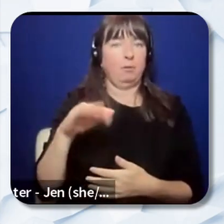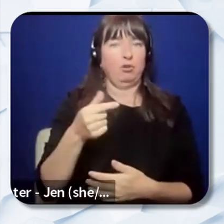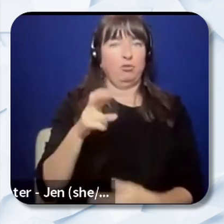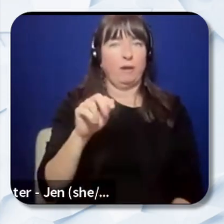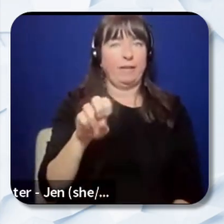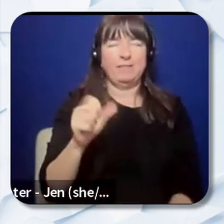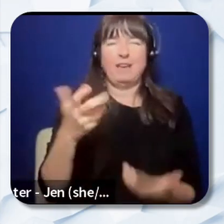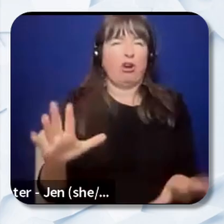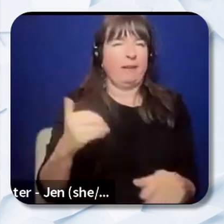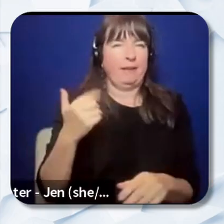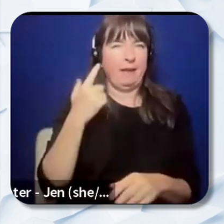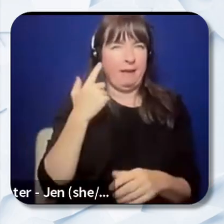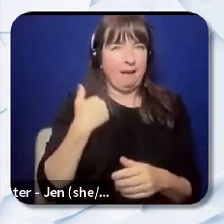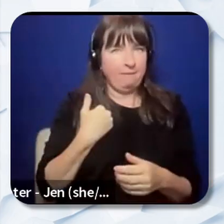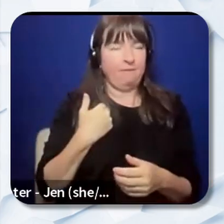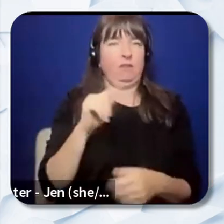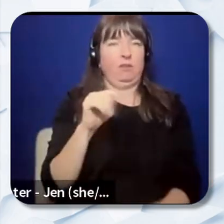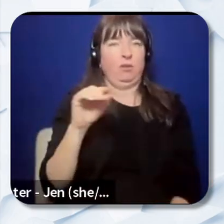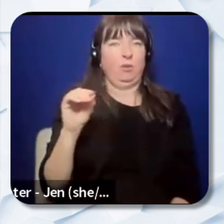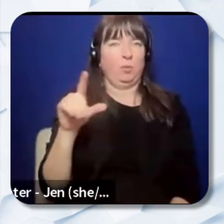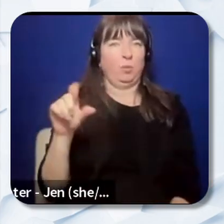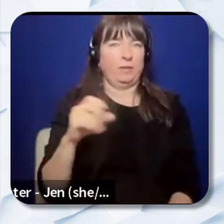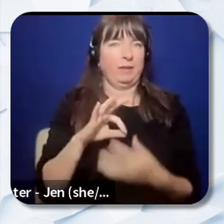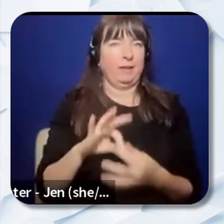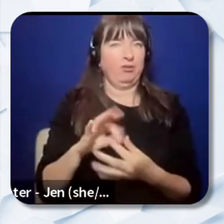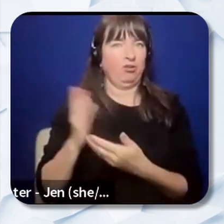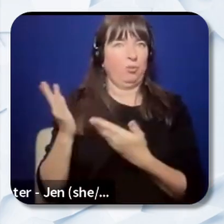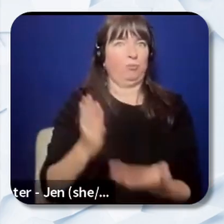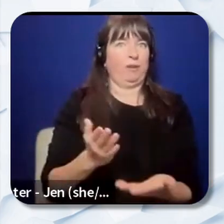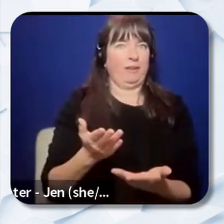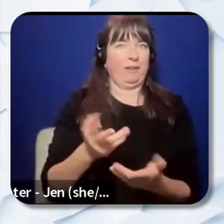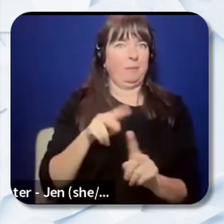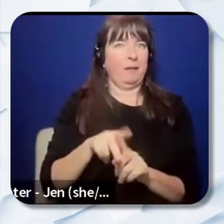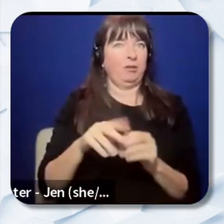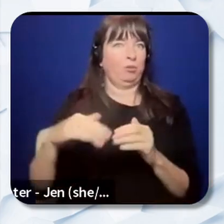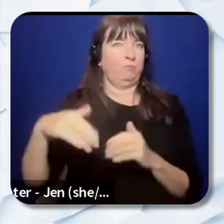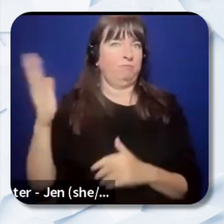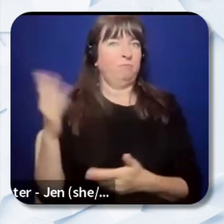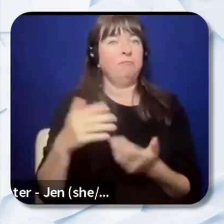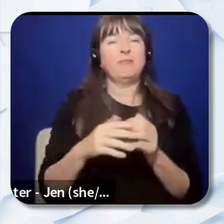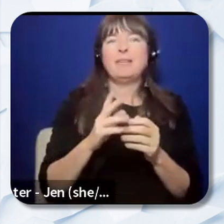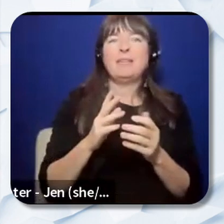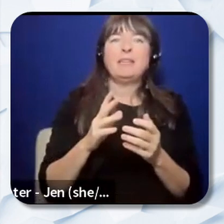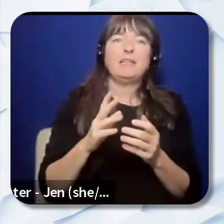those tools to take with them. So it really does help give additional support for those overall